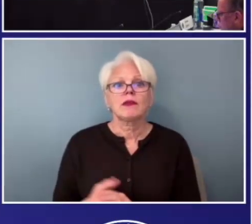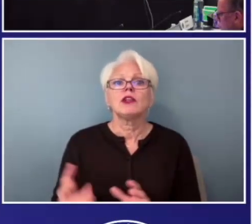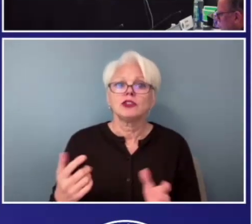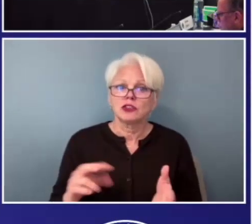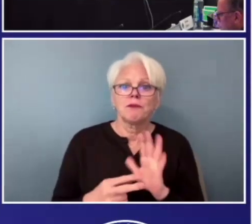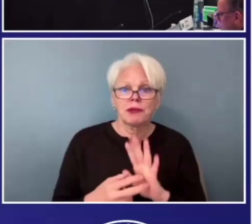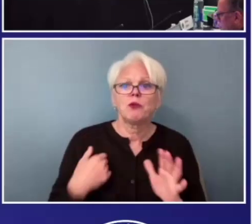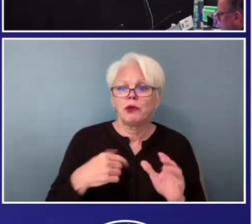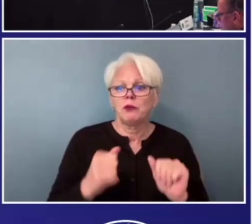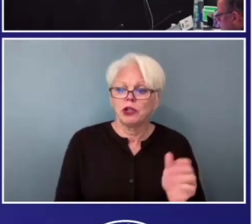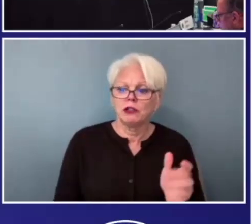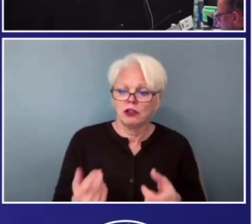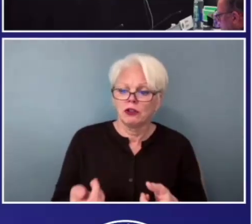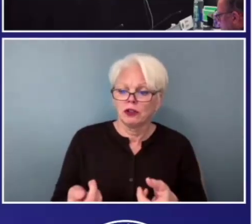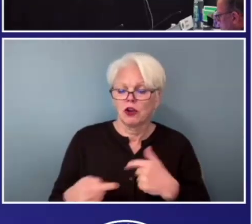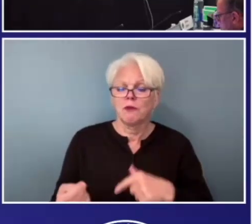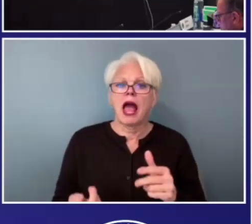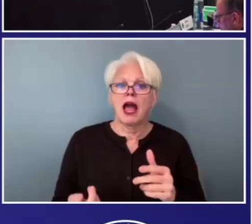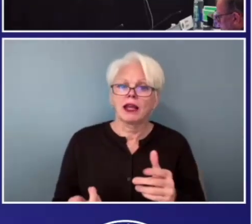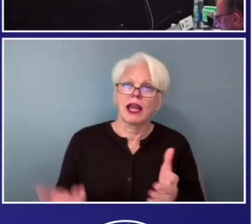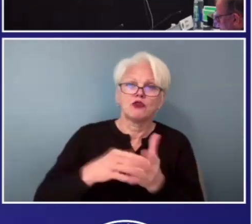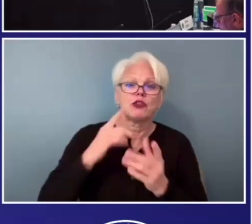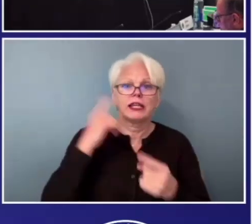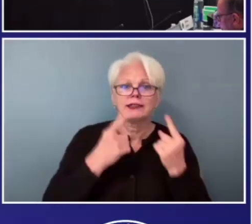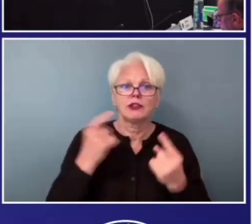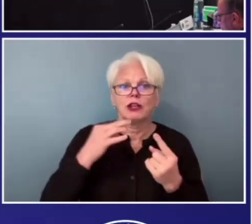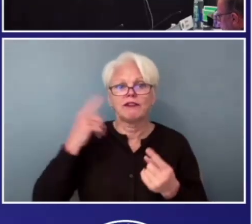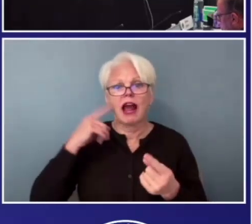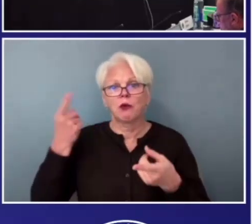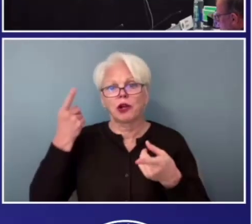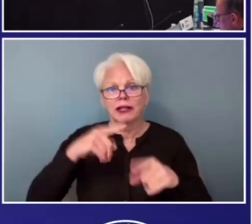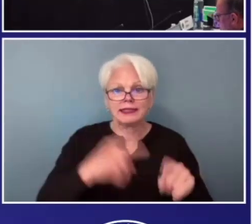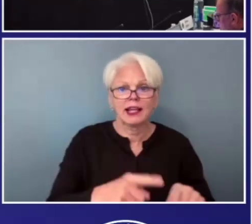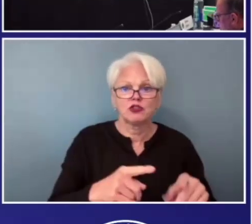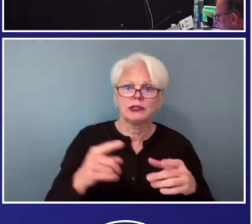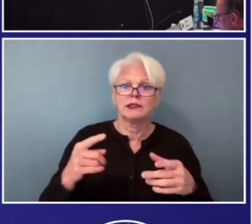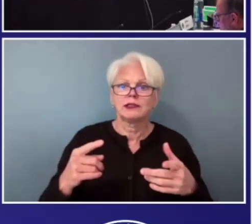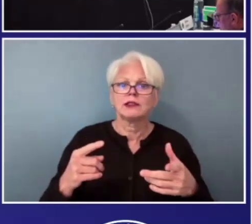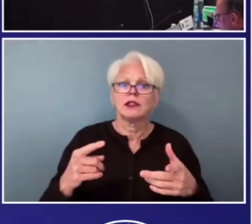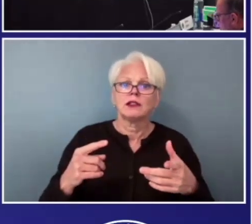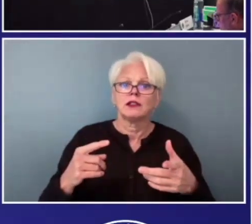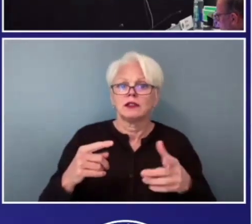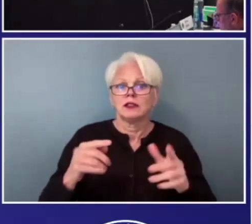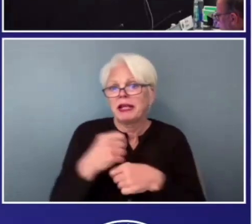or not the concessions that we made make sense. That could look like removing all of the concessions that I just read.